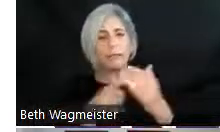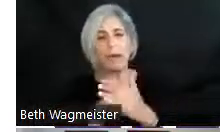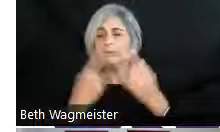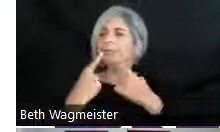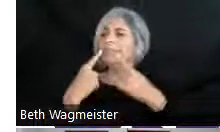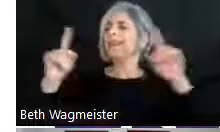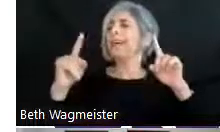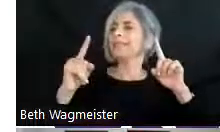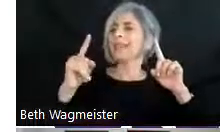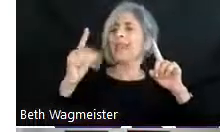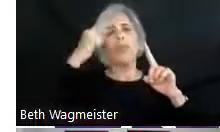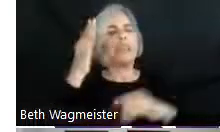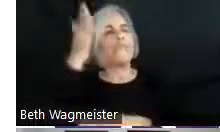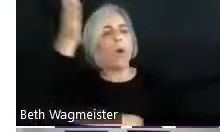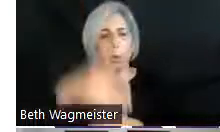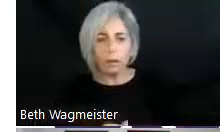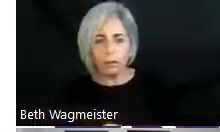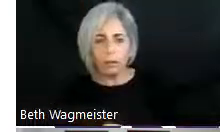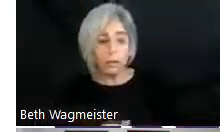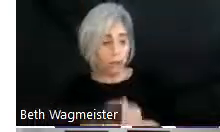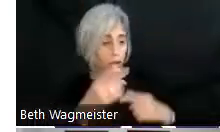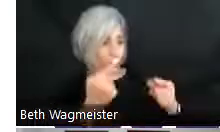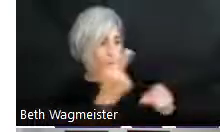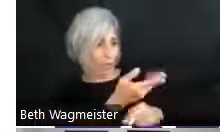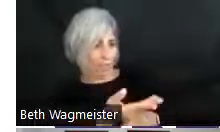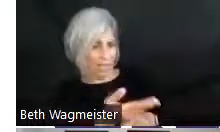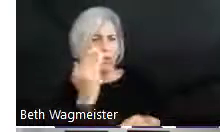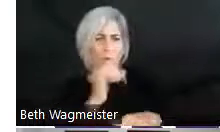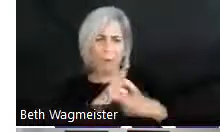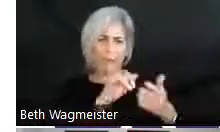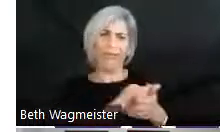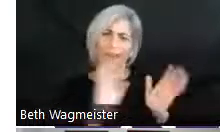thinking and how it's the right thing to do. I think we all know about that. This is about